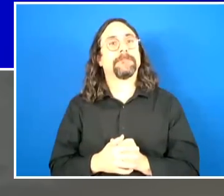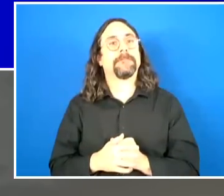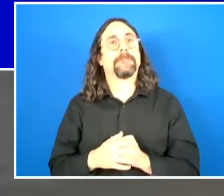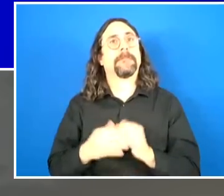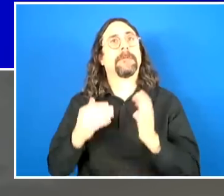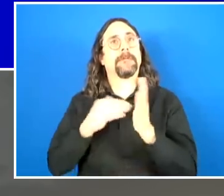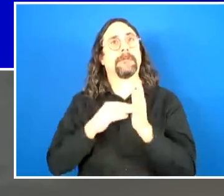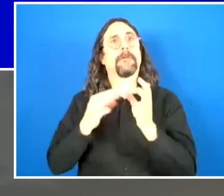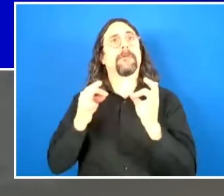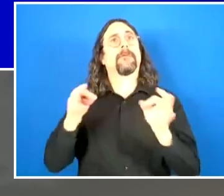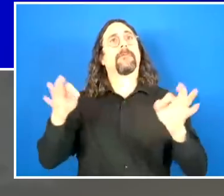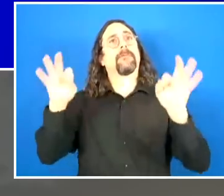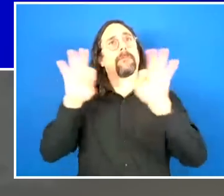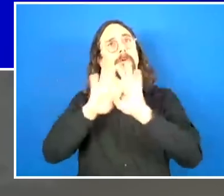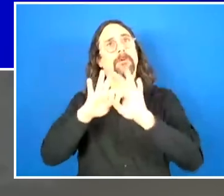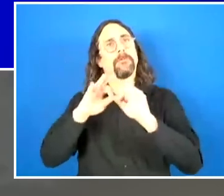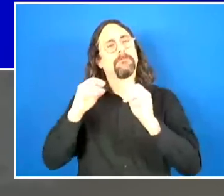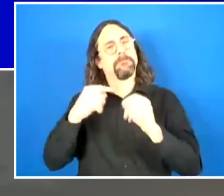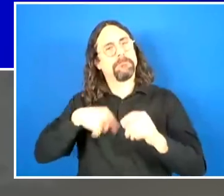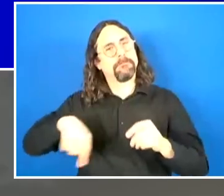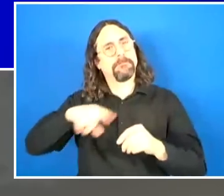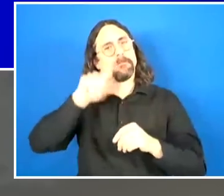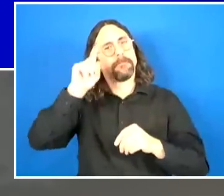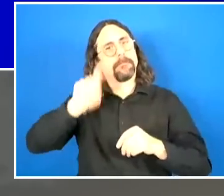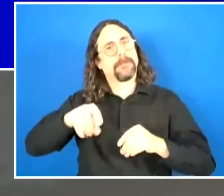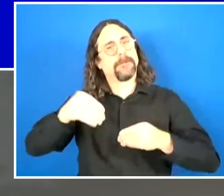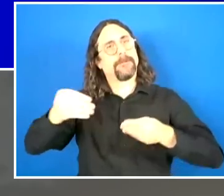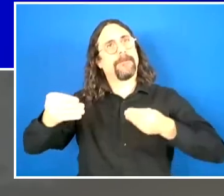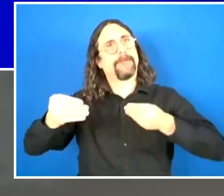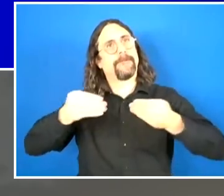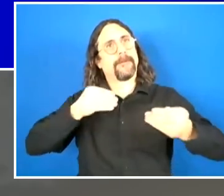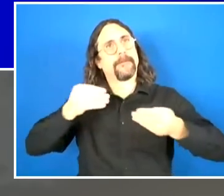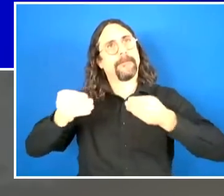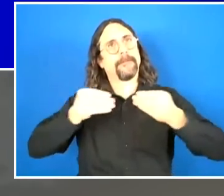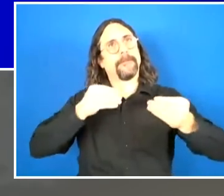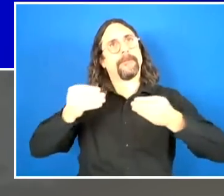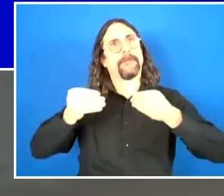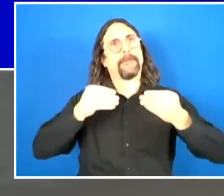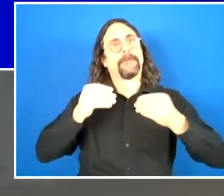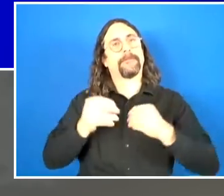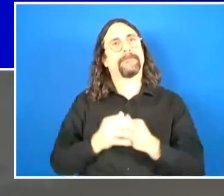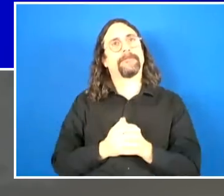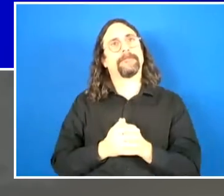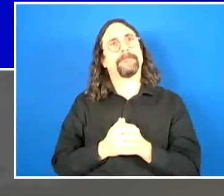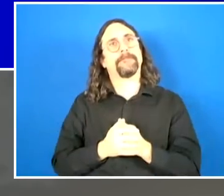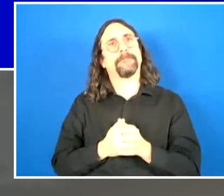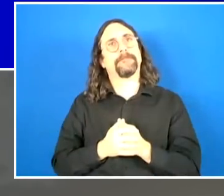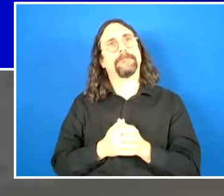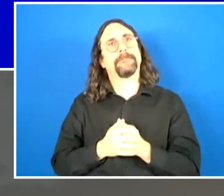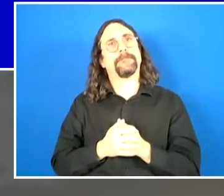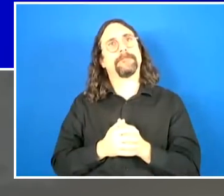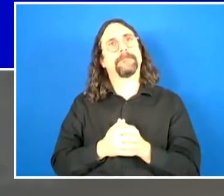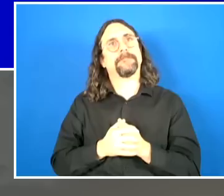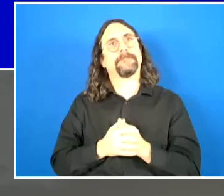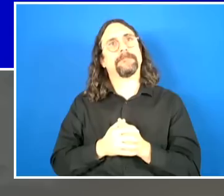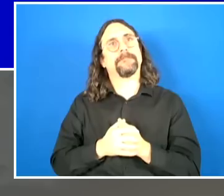OFFER AN OPTION AGAIN WITH FLEXIBILITY GIVEN THE MOMENT. NYA HH IGSCHOOL